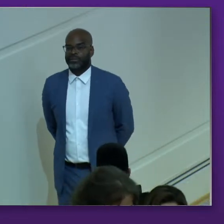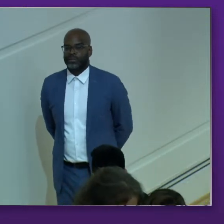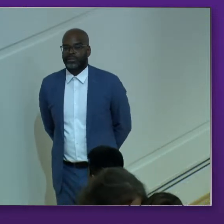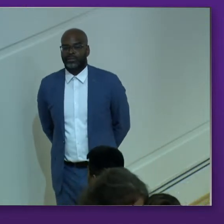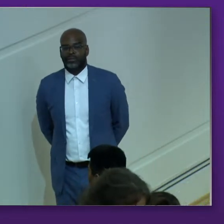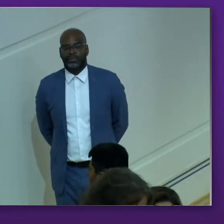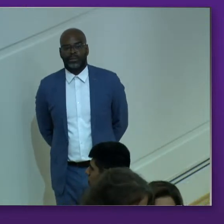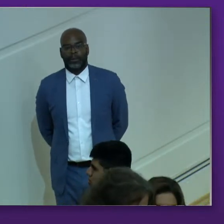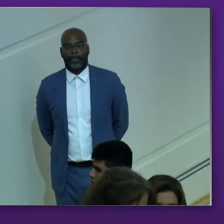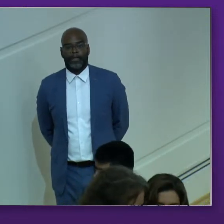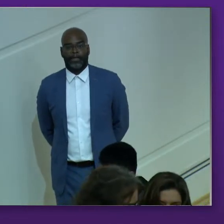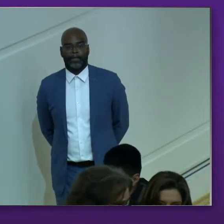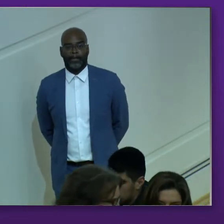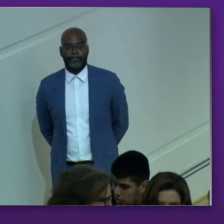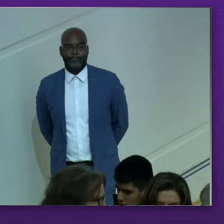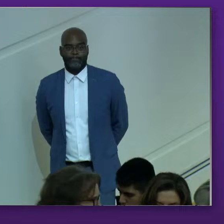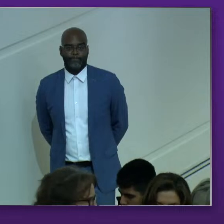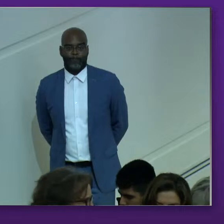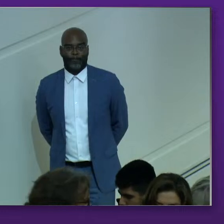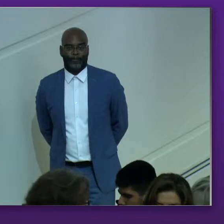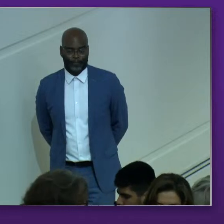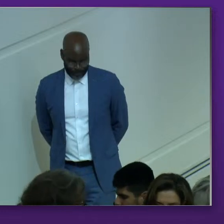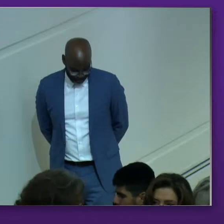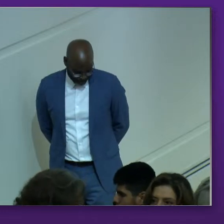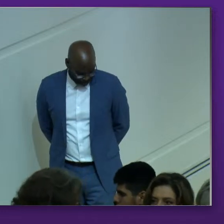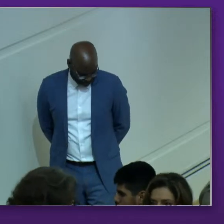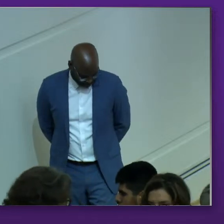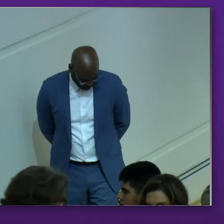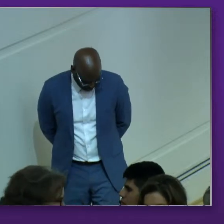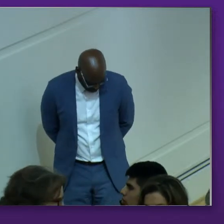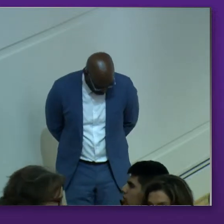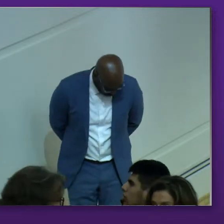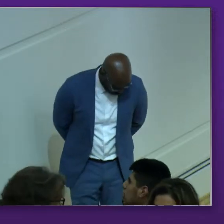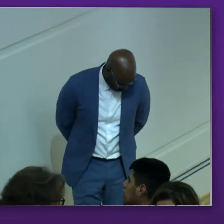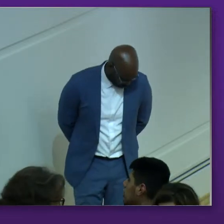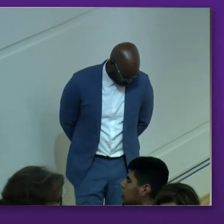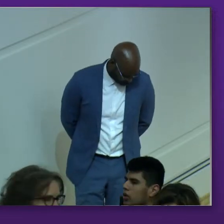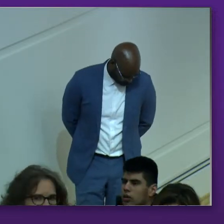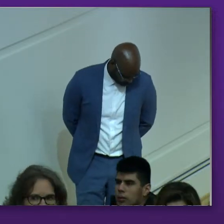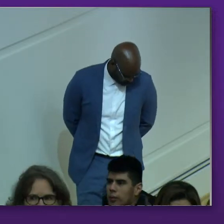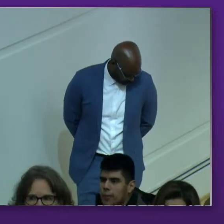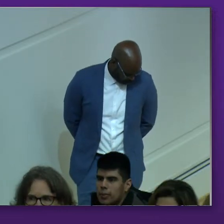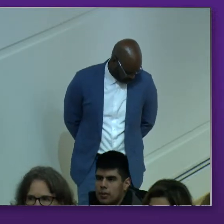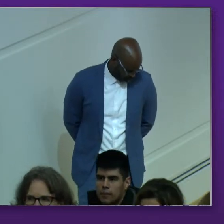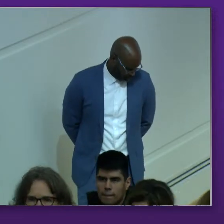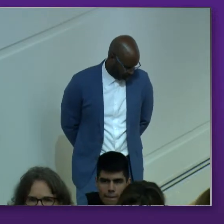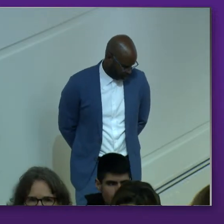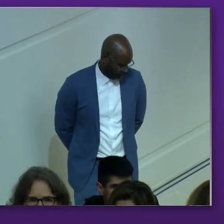MENTORING ME HELPING ME WITH MY TEACHING THEY LET ME SHED WITH THEIR CLASSES. THE REALLY REALLY CARED ABOUT MY PERSONAL